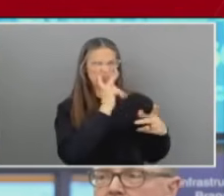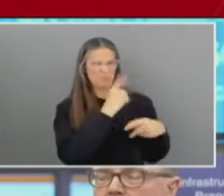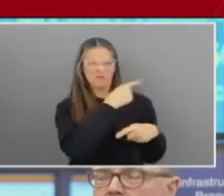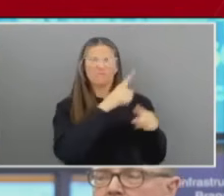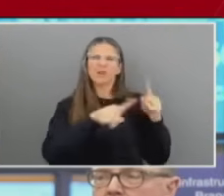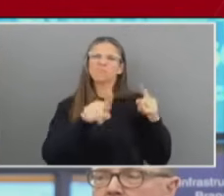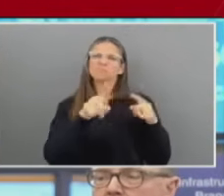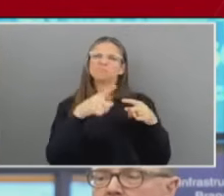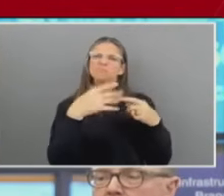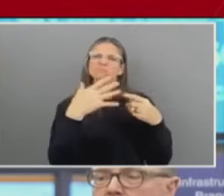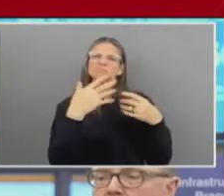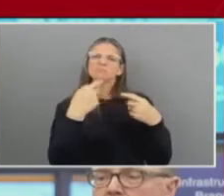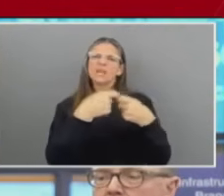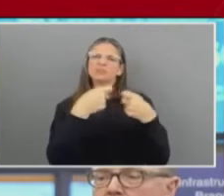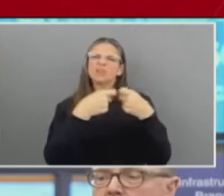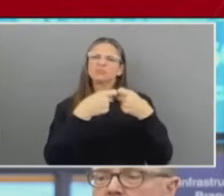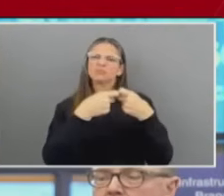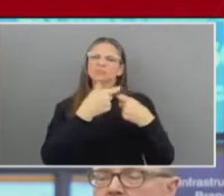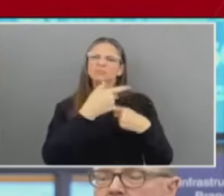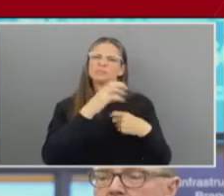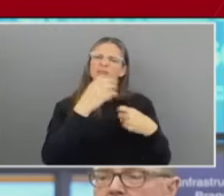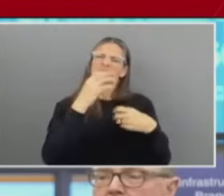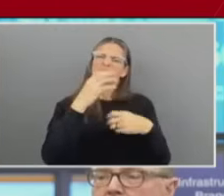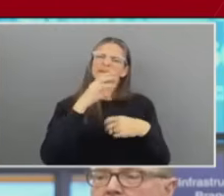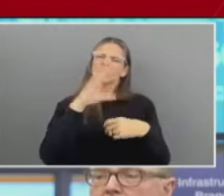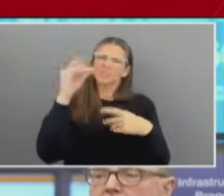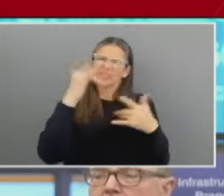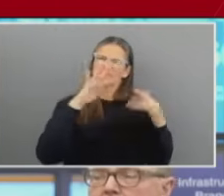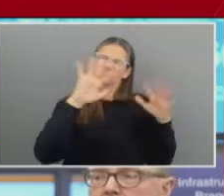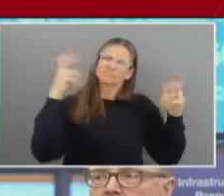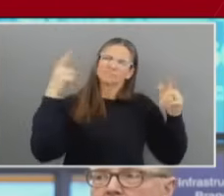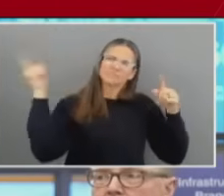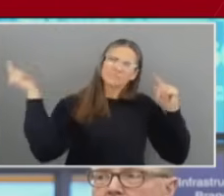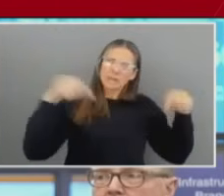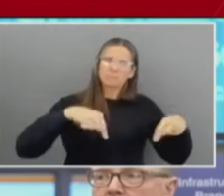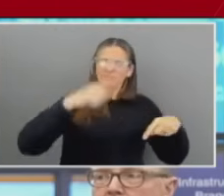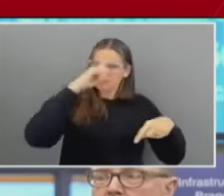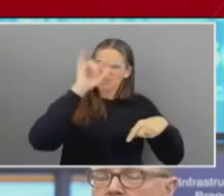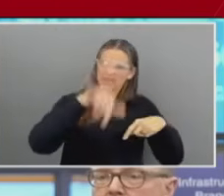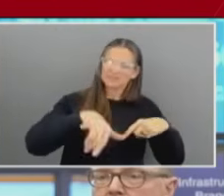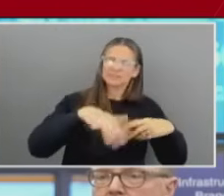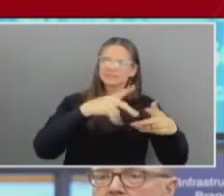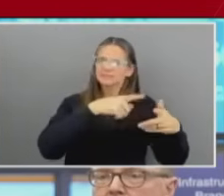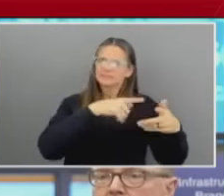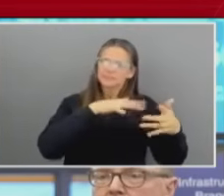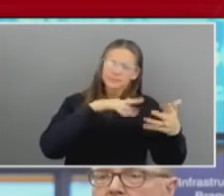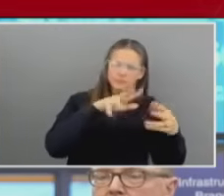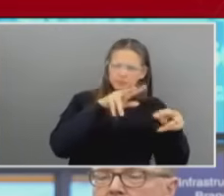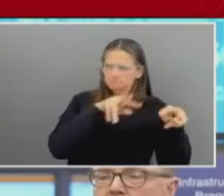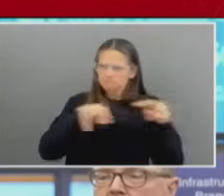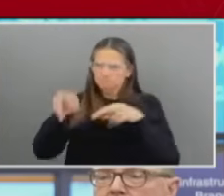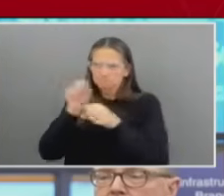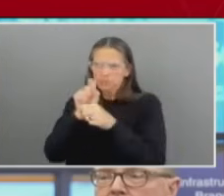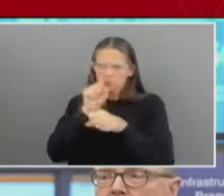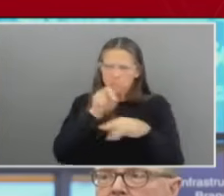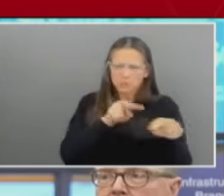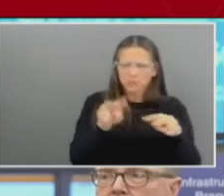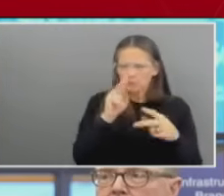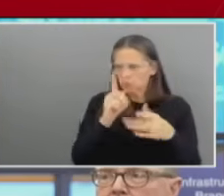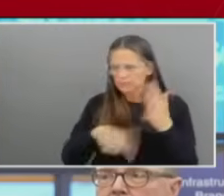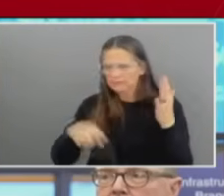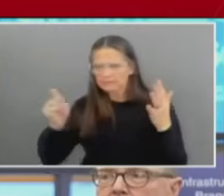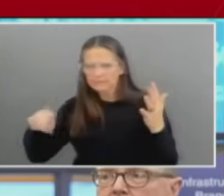OUR TEAMS FROM ENERGY AND ENVIRONMENT CABINET, JUST OVER MY LEFT SHOULDER, HAVE BEEN HERE AROUND THE CLOCK WORKING WITH OUR CO-OPS, JUST MAKING SURE THAT WE’RE COMMUNICATING WITH